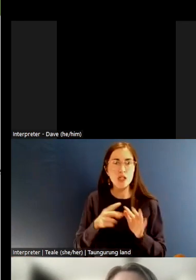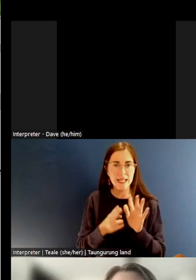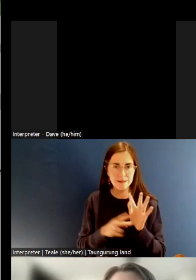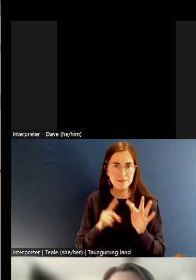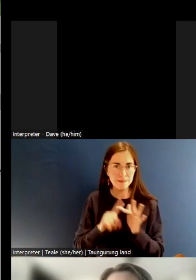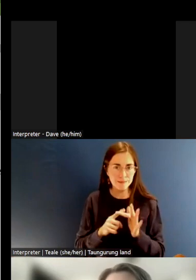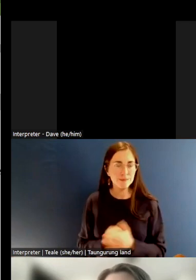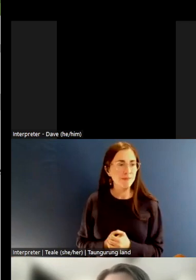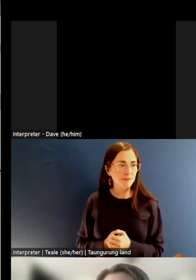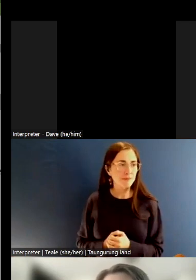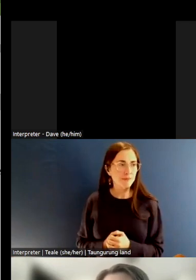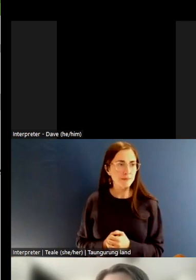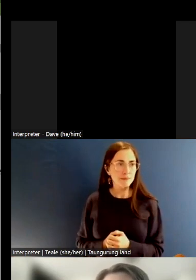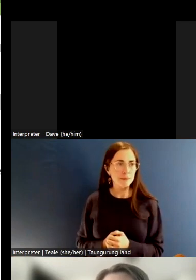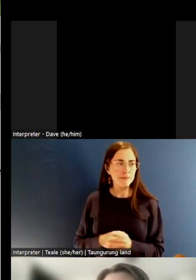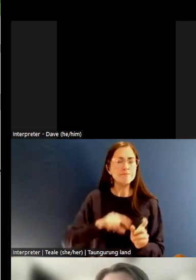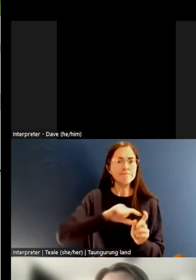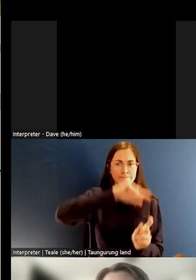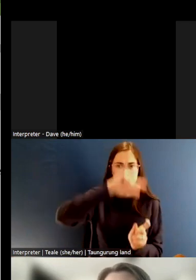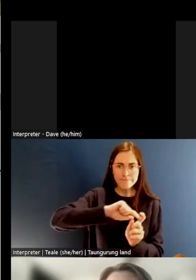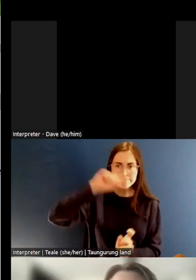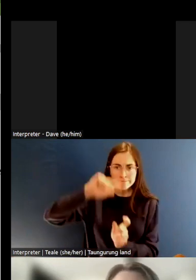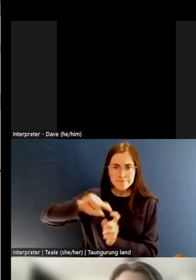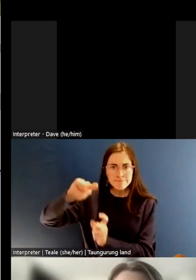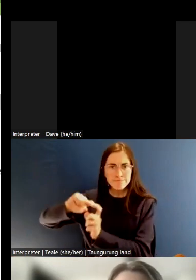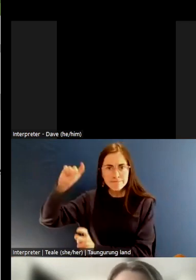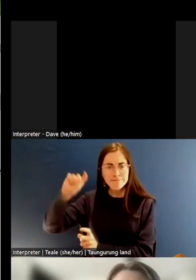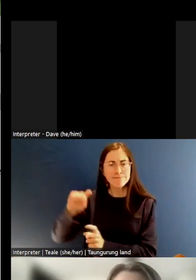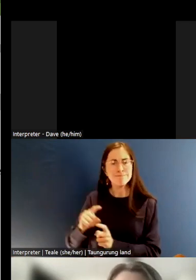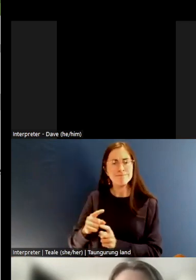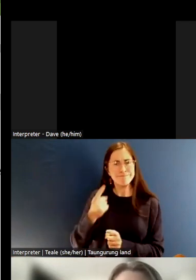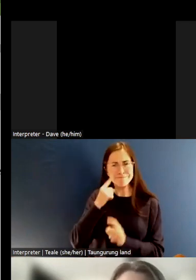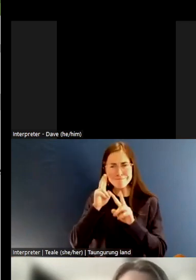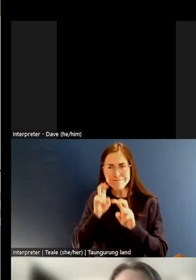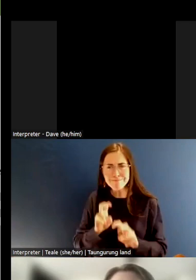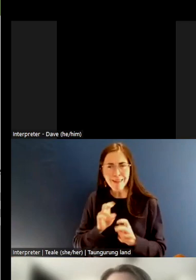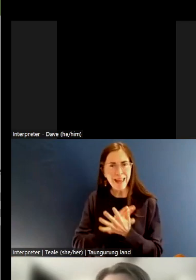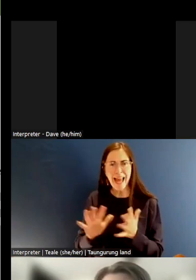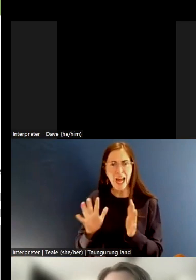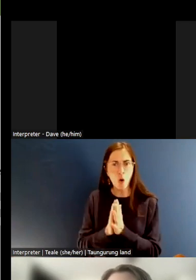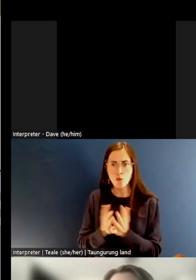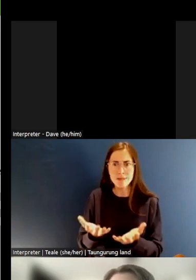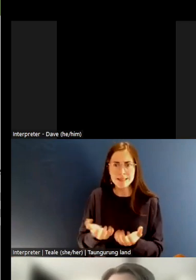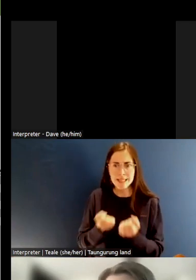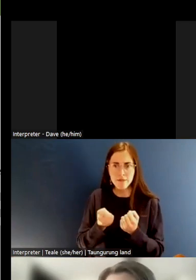But when then we start to say, okay, then how were they inherited? Remember we talked about homozygous, heterozygous,